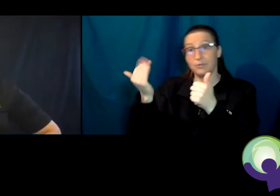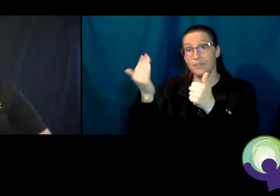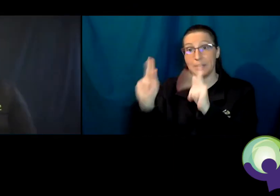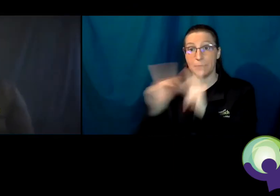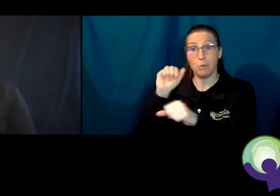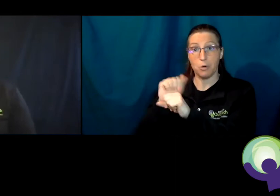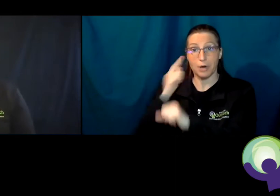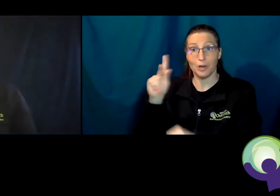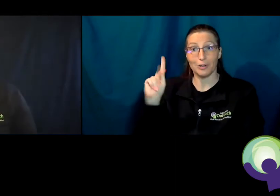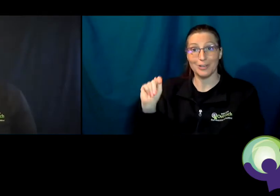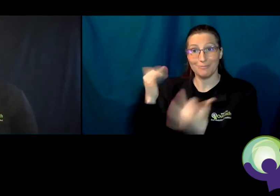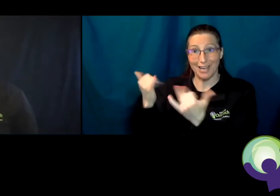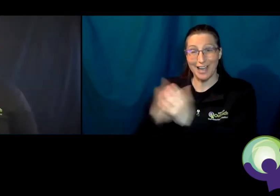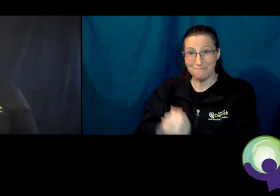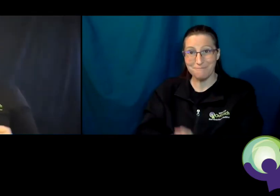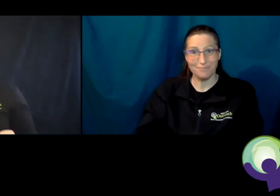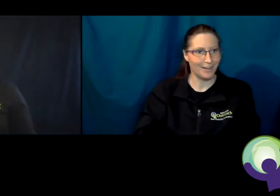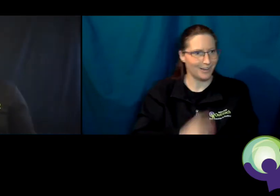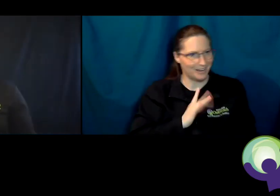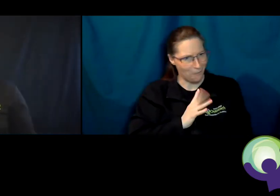Keith: Wow, that's cool.